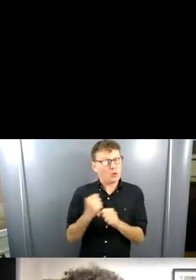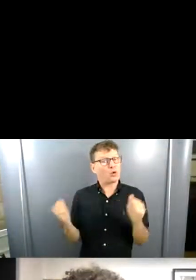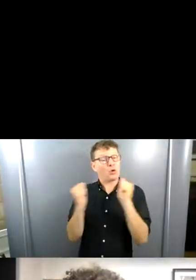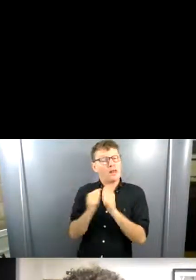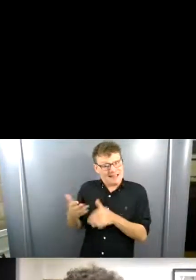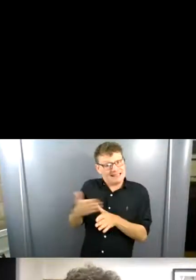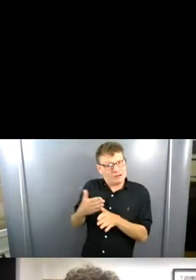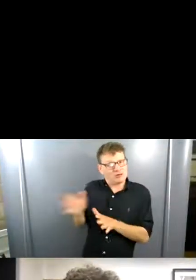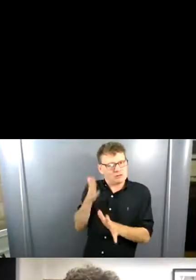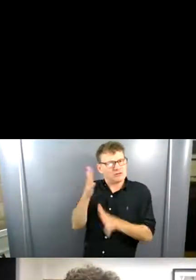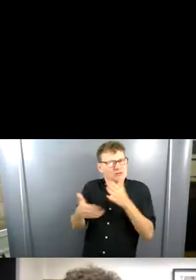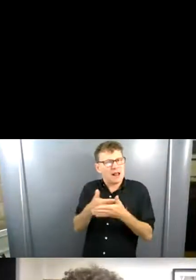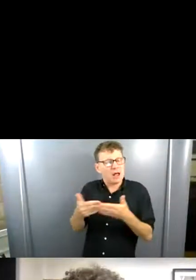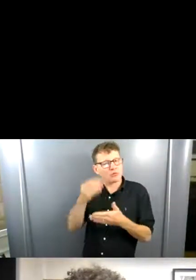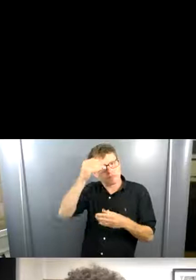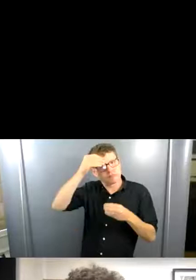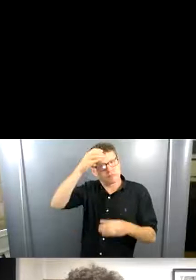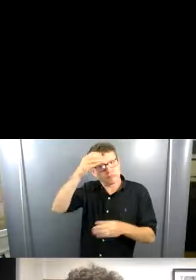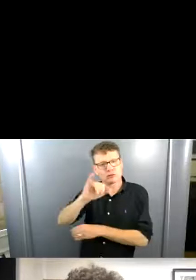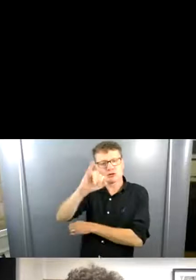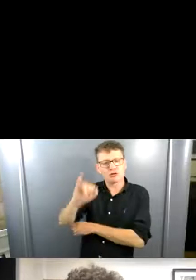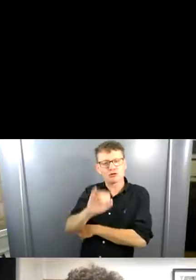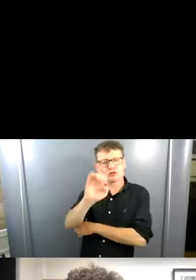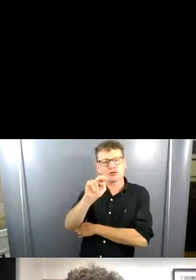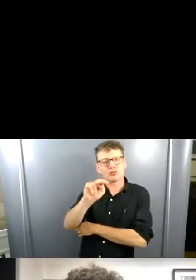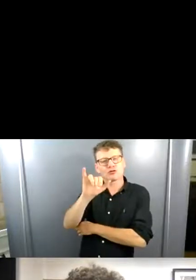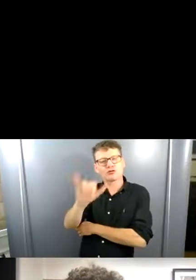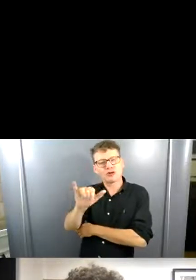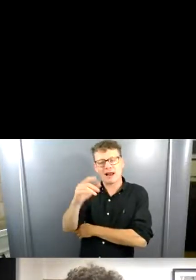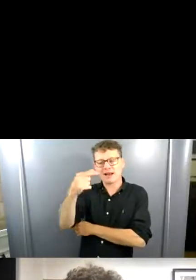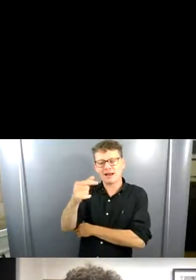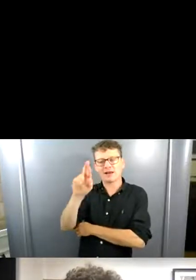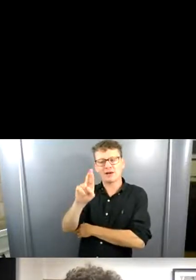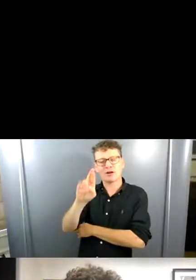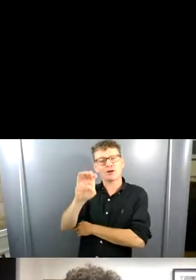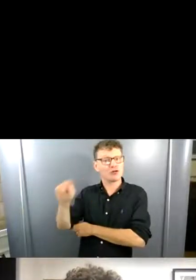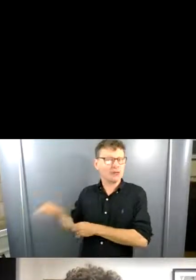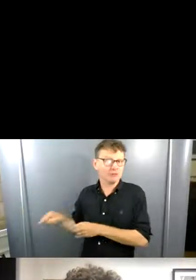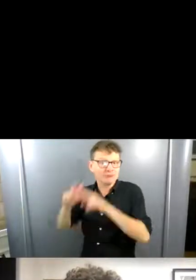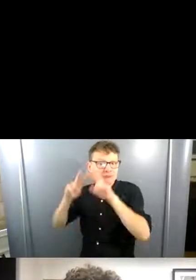language expert Jenny Green to docent sign at Warruwi and she's also been working at Maningrida